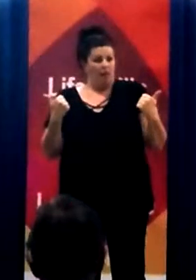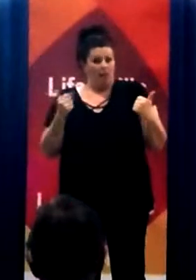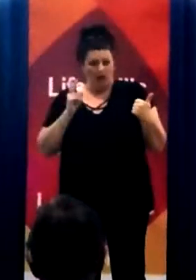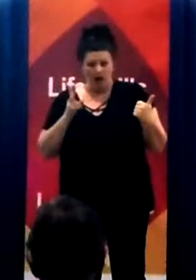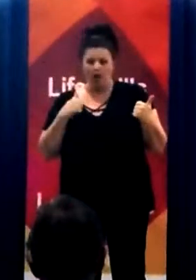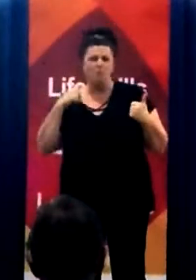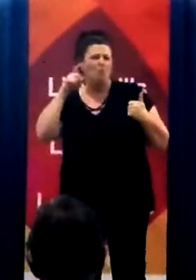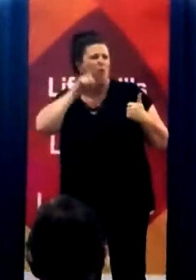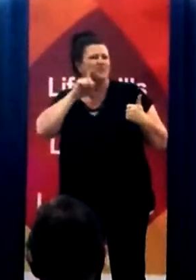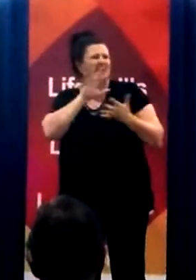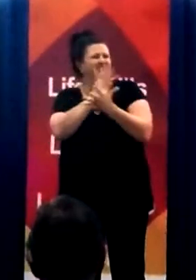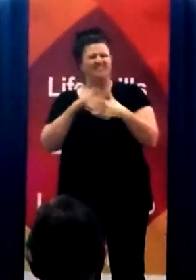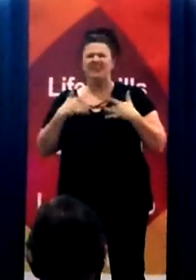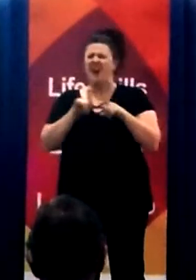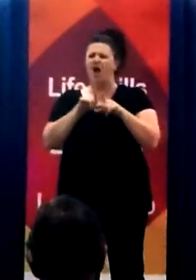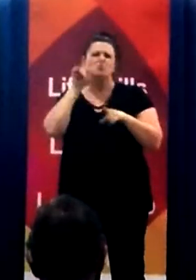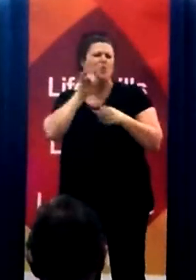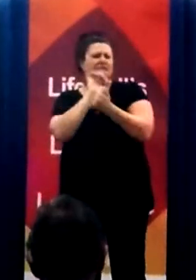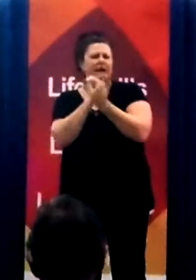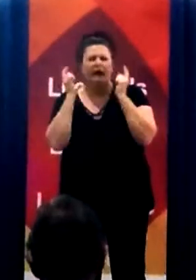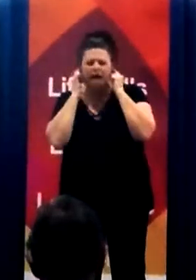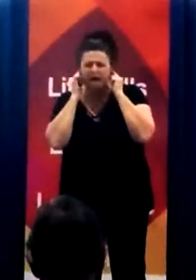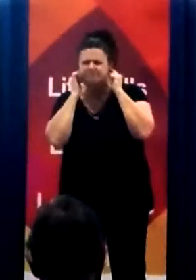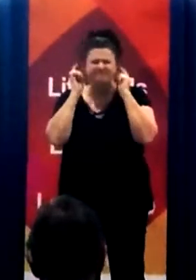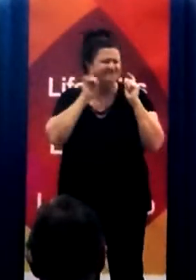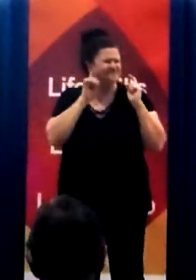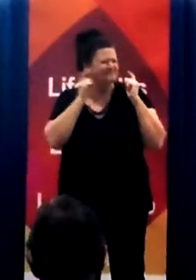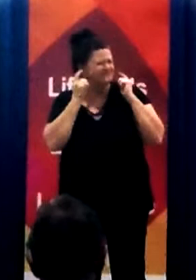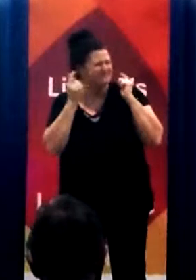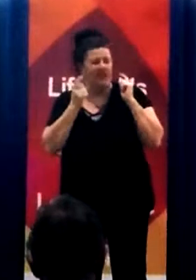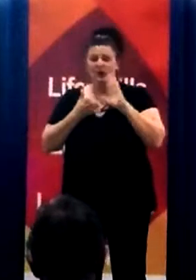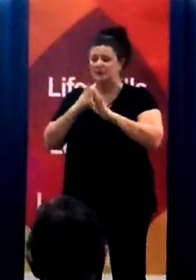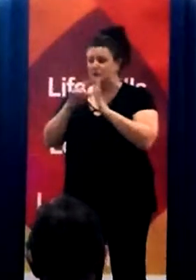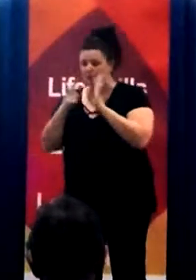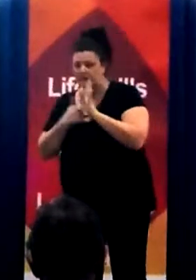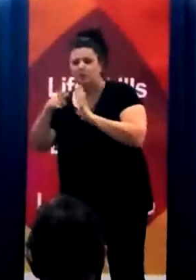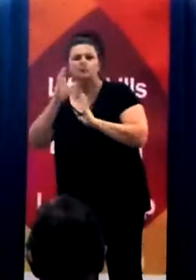I went to a doctor, who sent me to an audiologist, who sent me to an ENT,